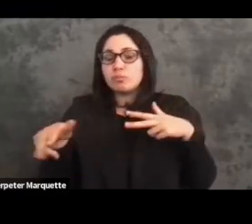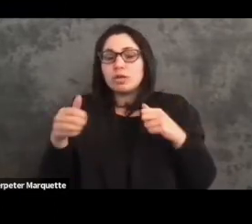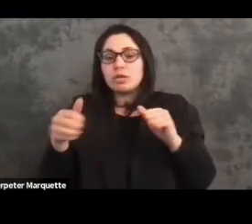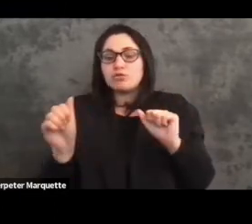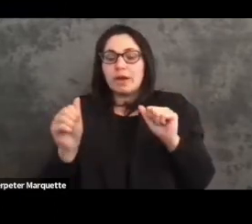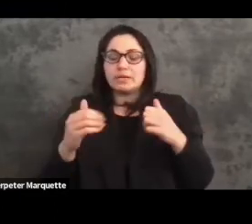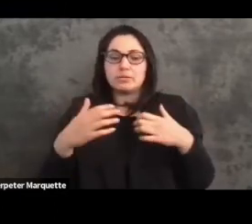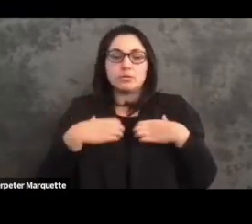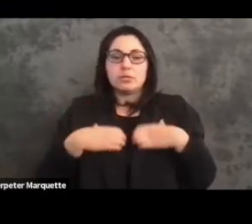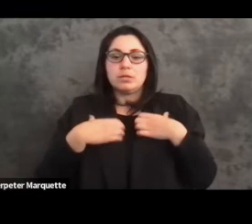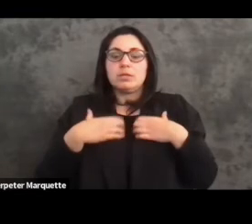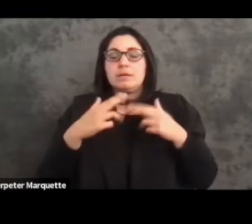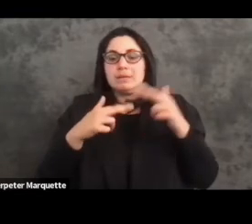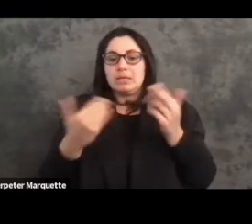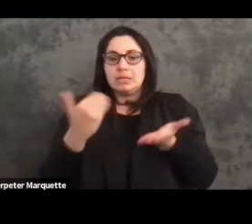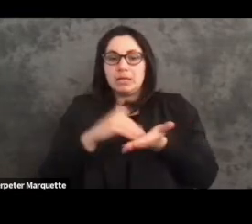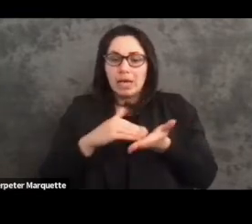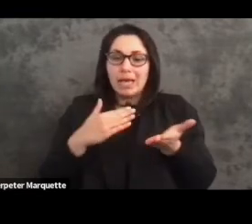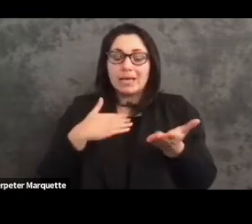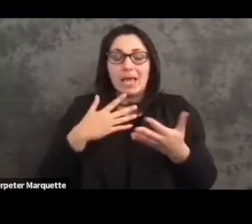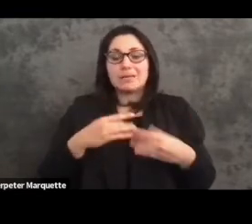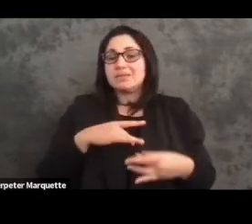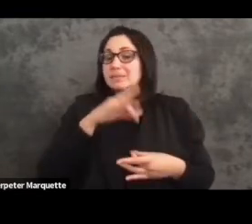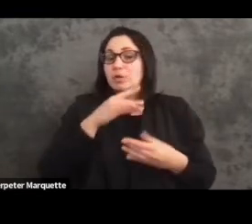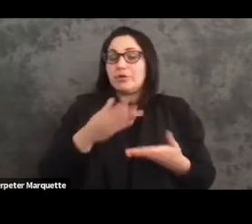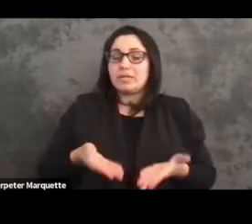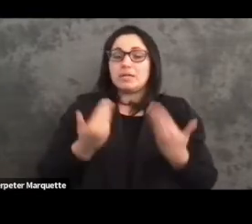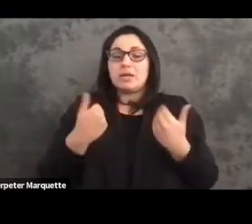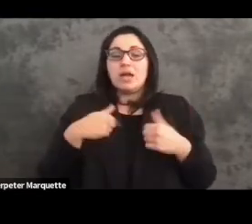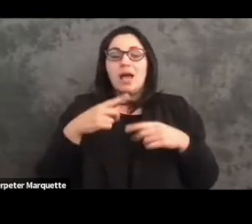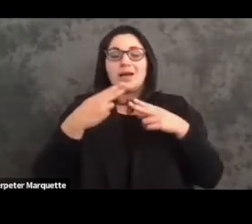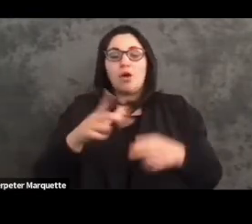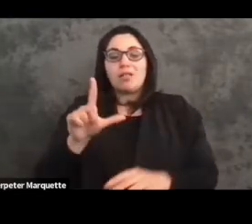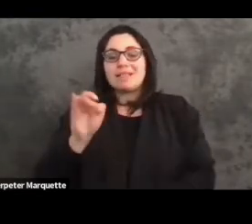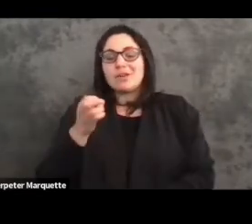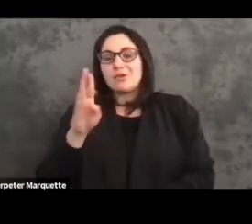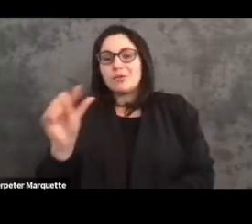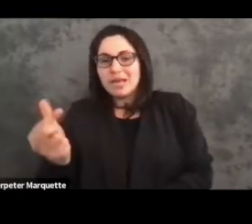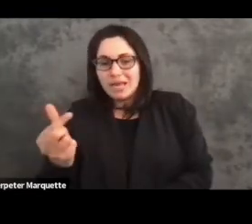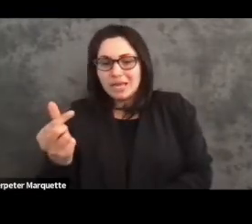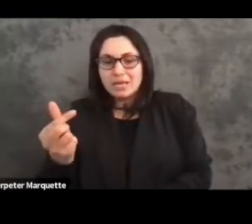I made these images while slowly walking and trying to rebuild my lungs and spirit while